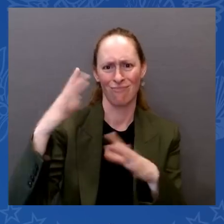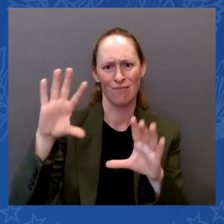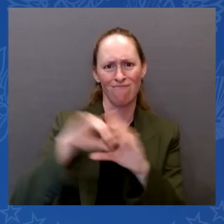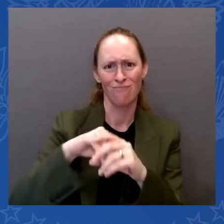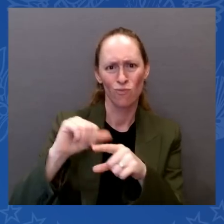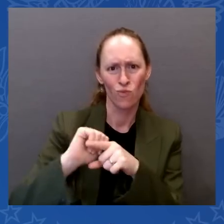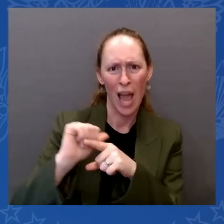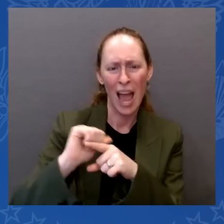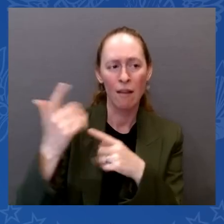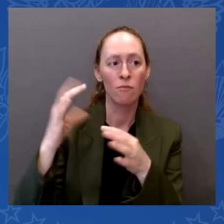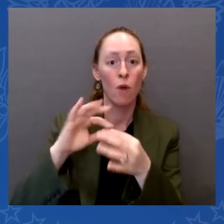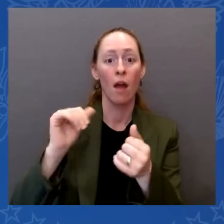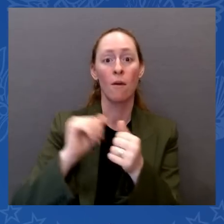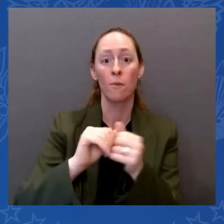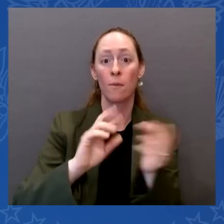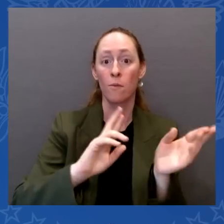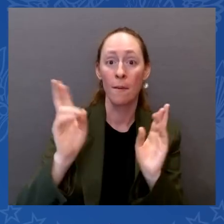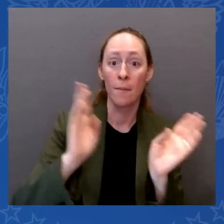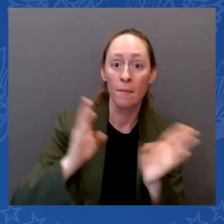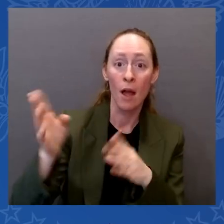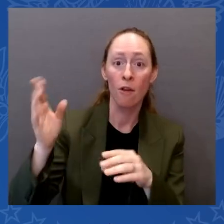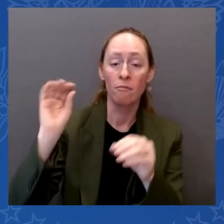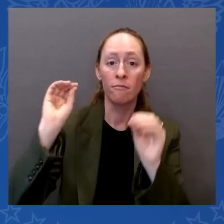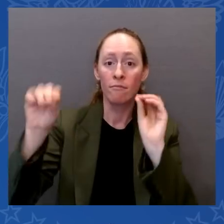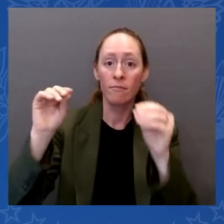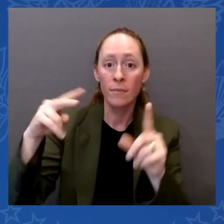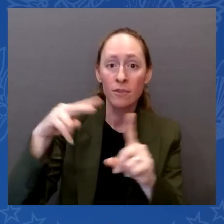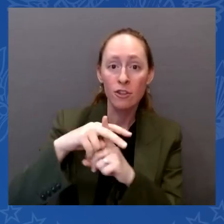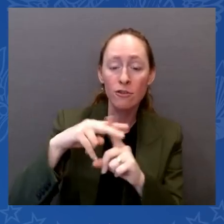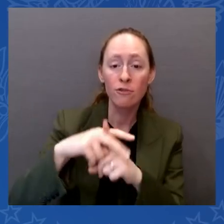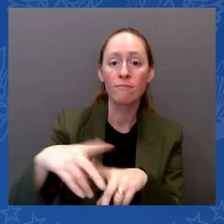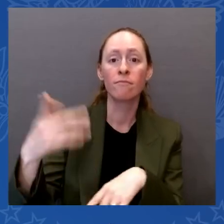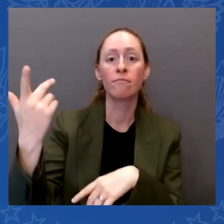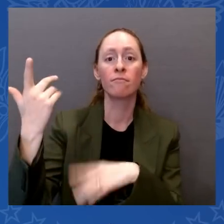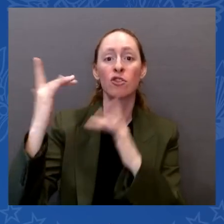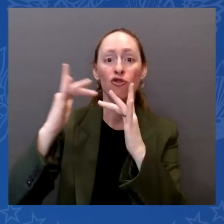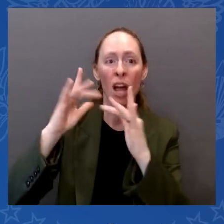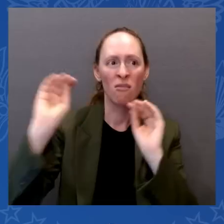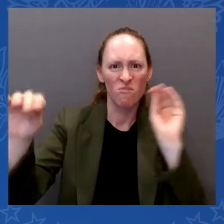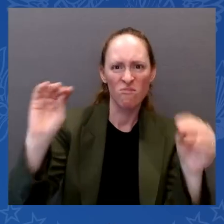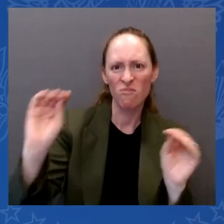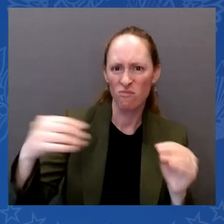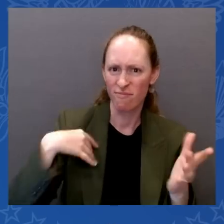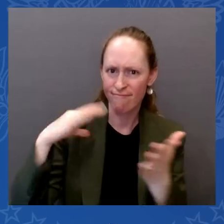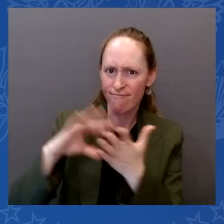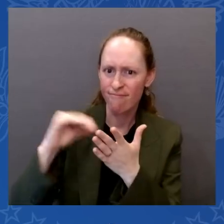In 2020, Joe Biden promised to rebuild a middle class and to honor the dignity of all workers.